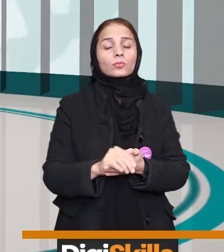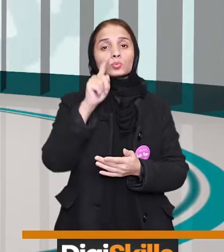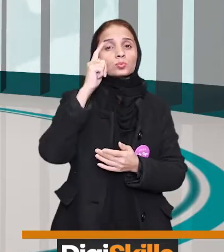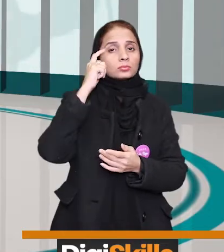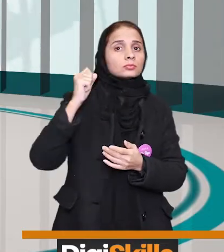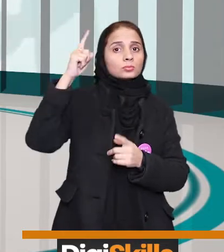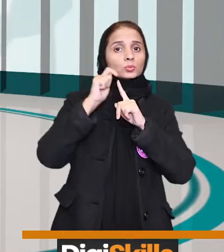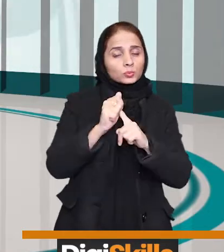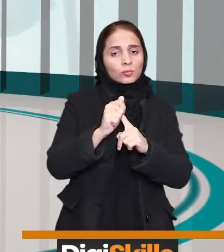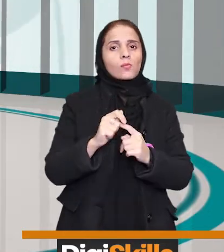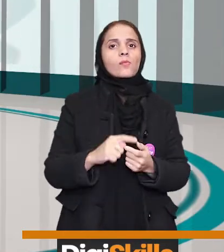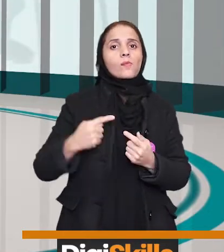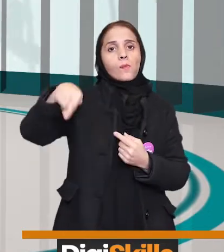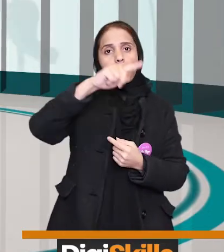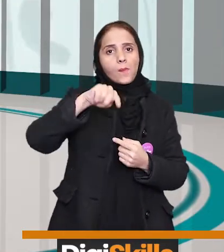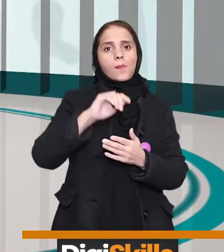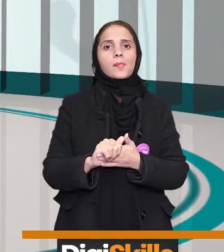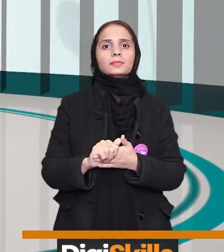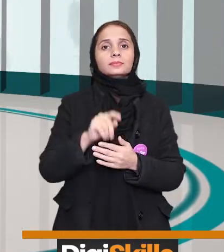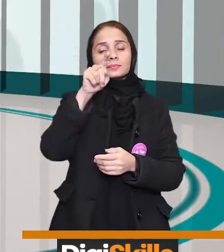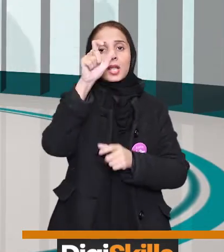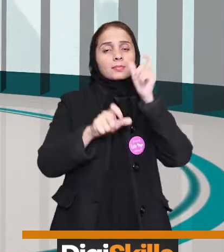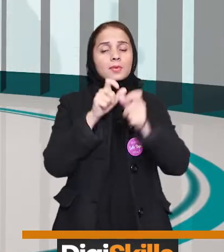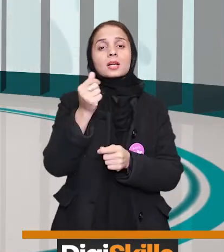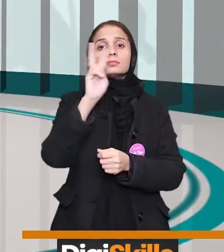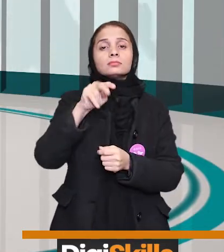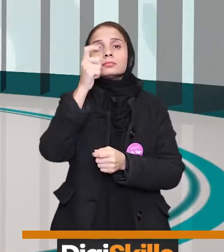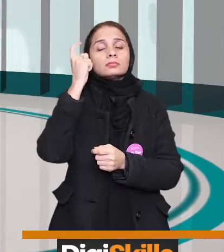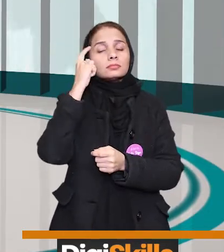So it's very important for you to know, Ladies and gentlemen! that how you'll price yourself.